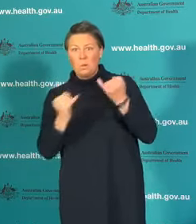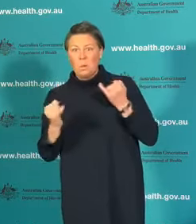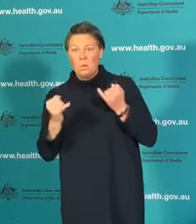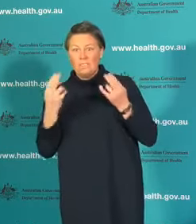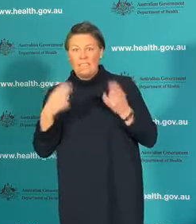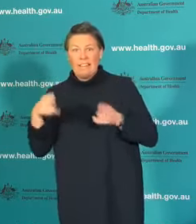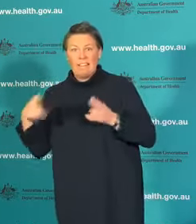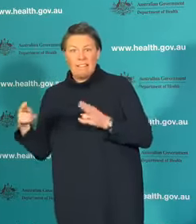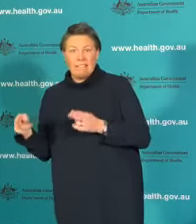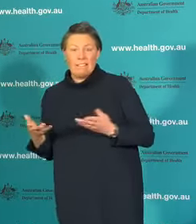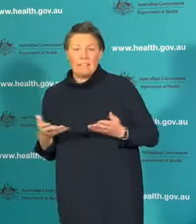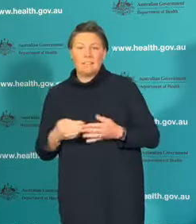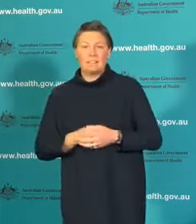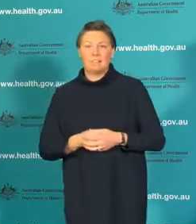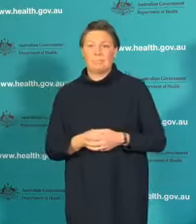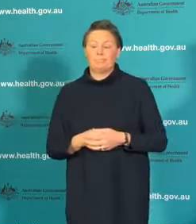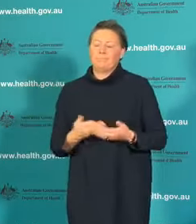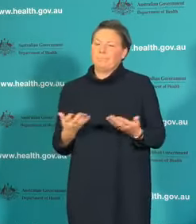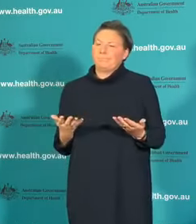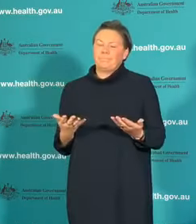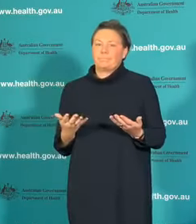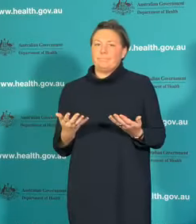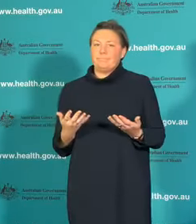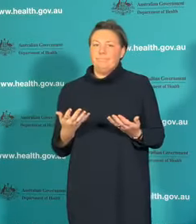going to happen but we are now at the end of the first week of the